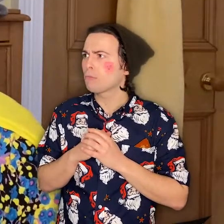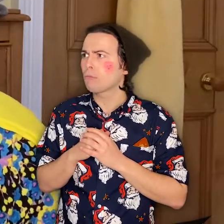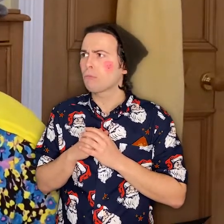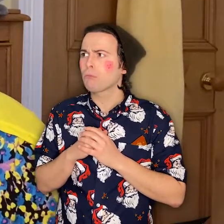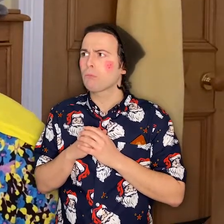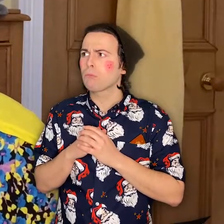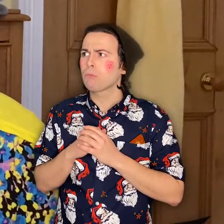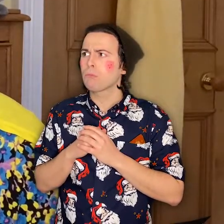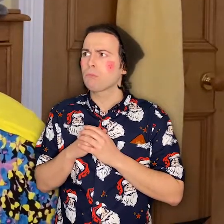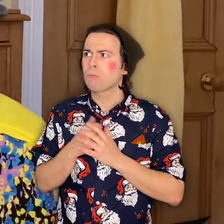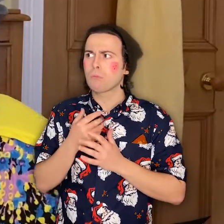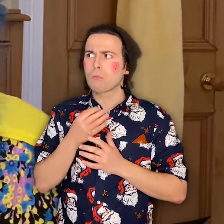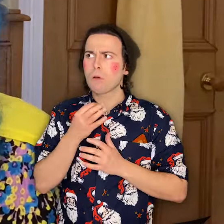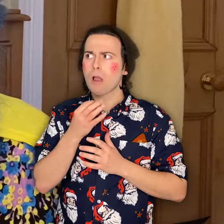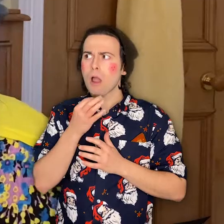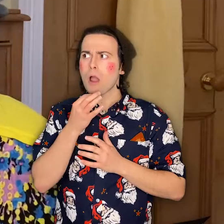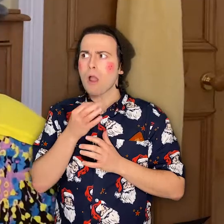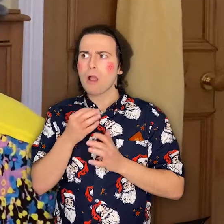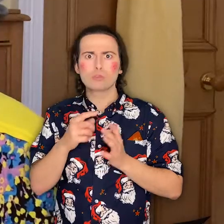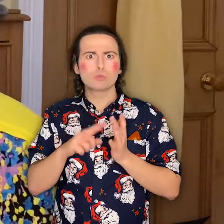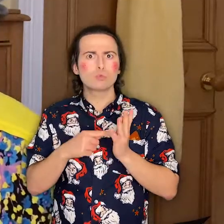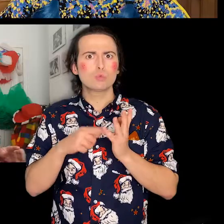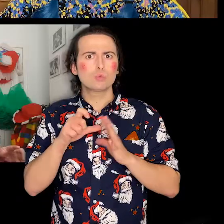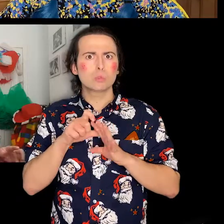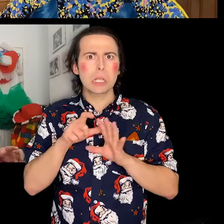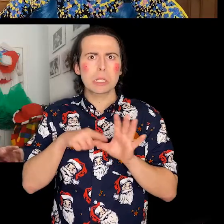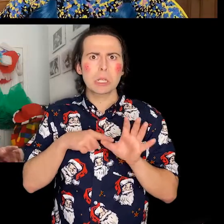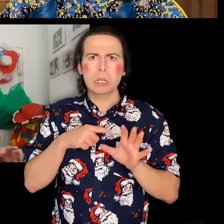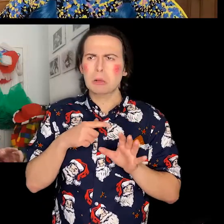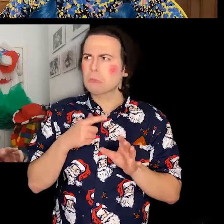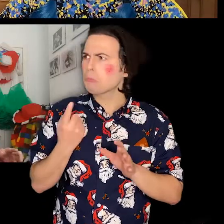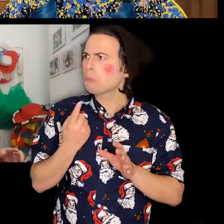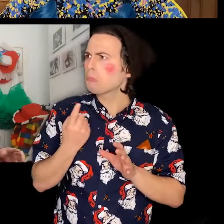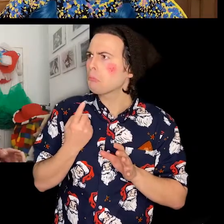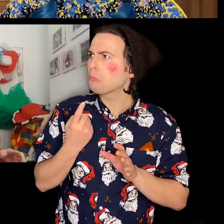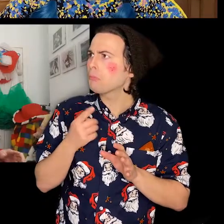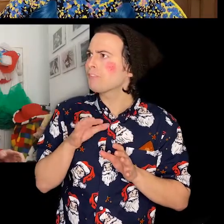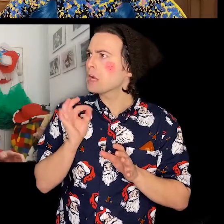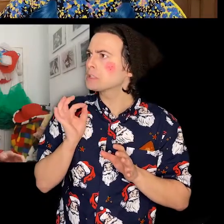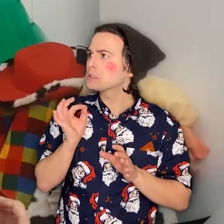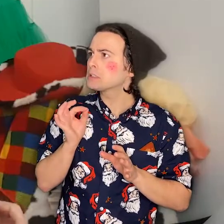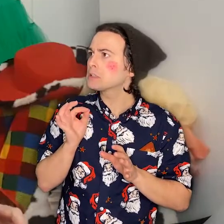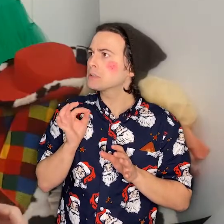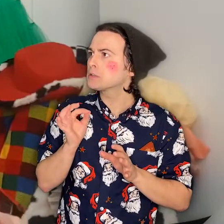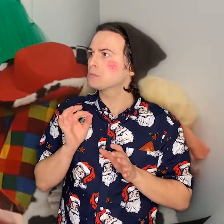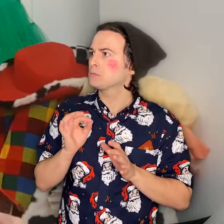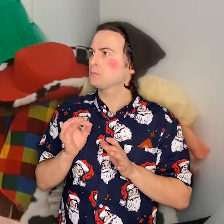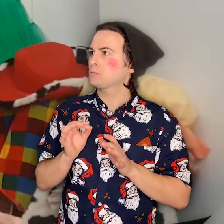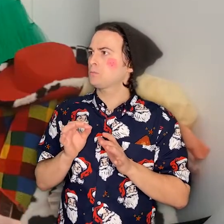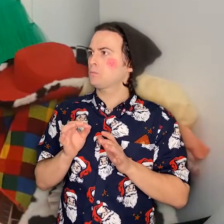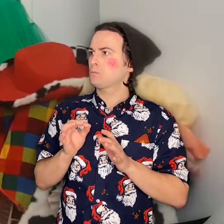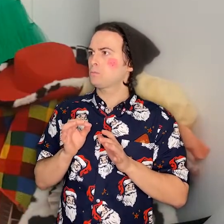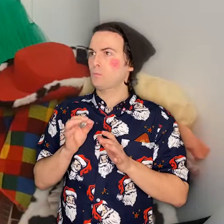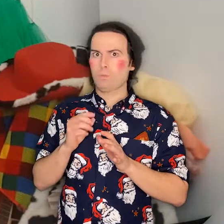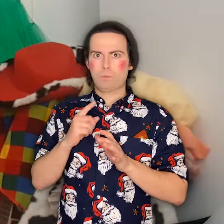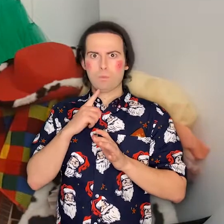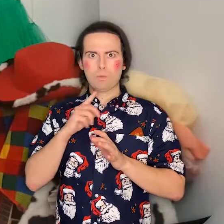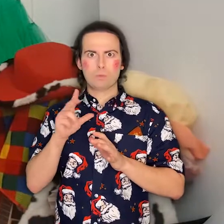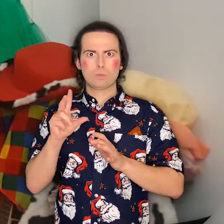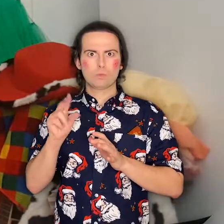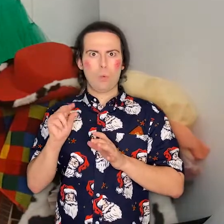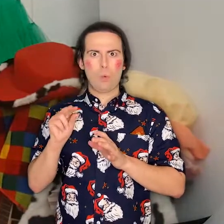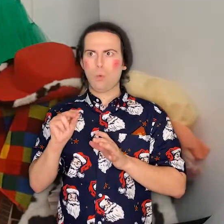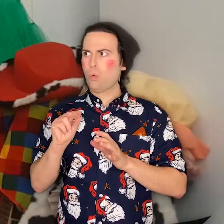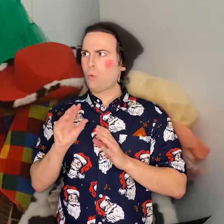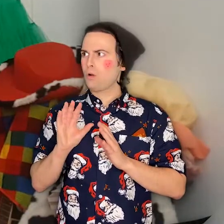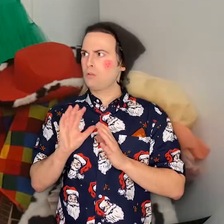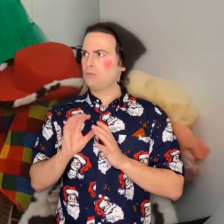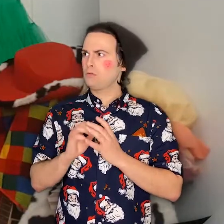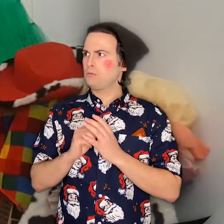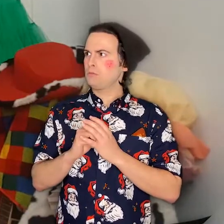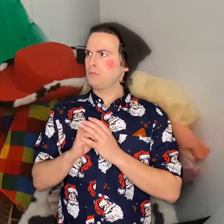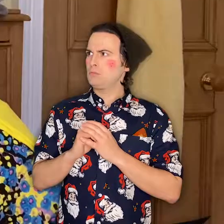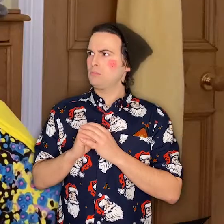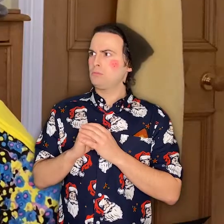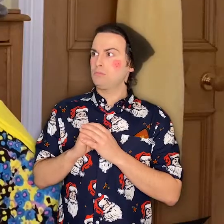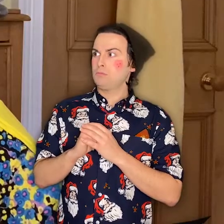the year we invite her? Helen – Dame Judy Stench, Dame Judy Stench! Are you off your head Margaret? Do you want